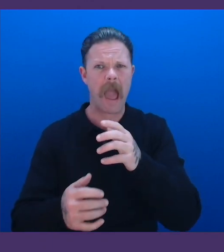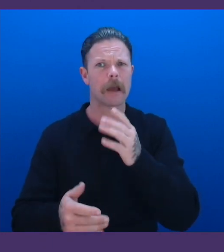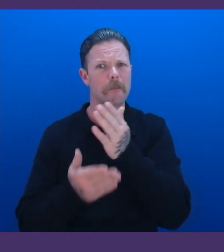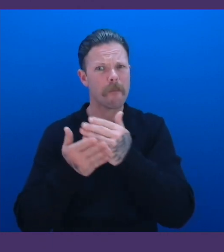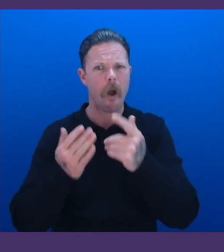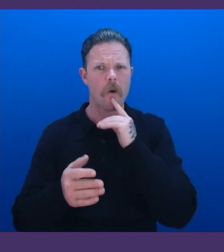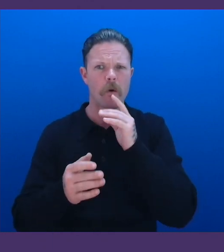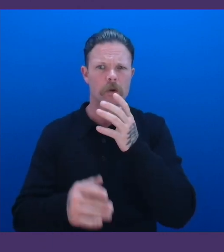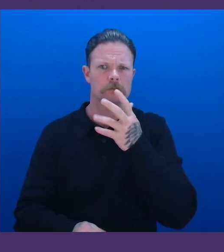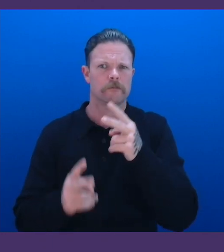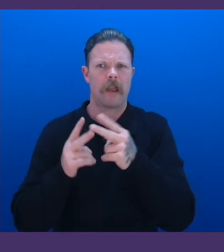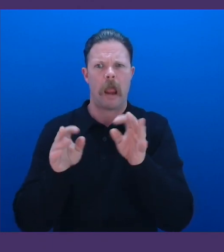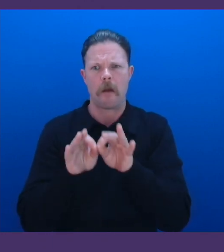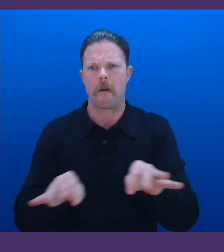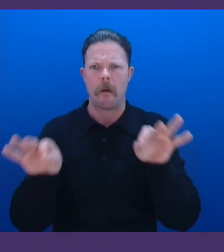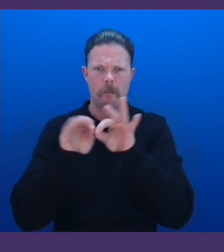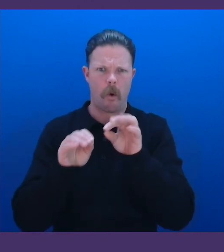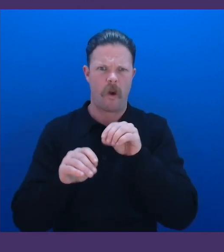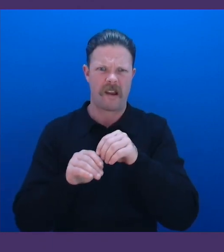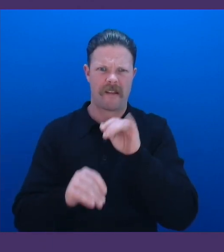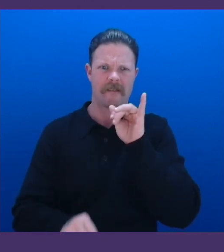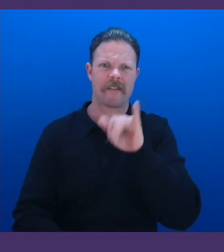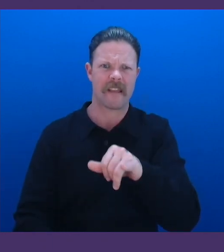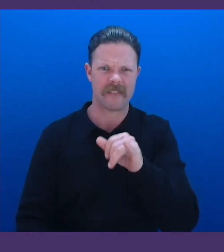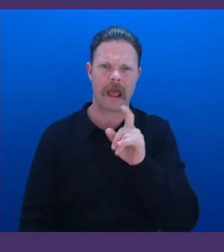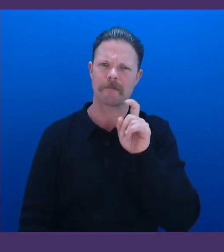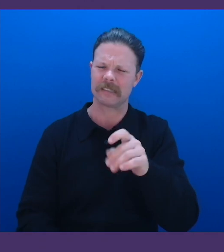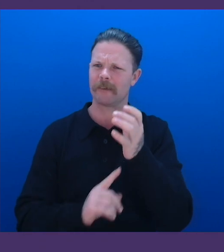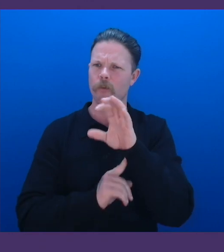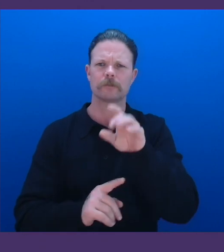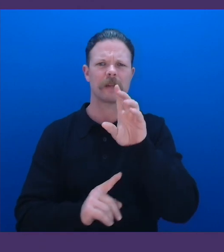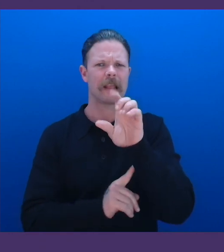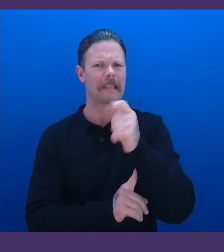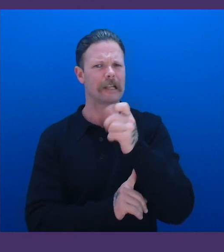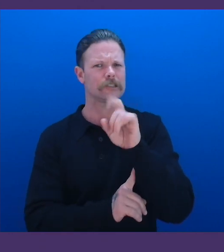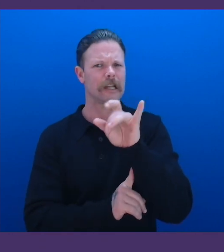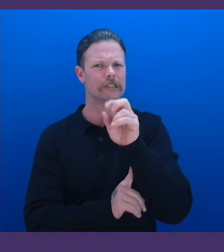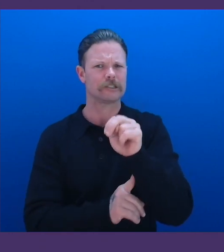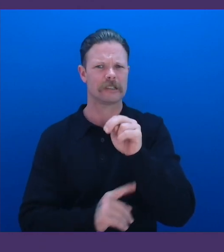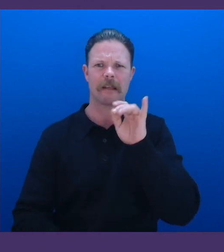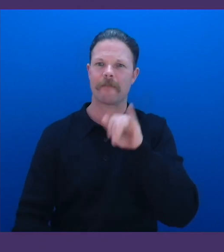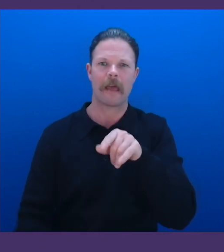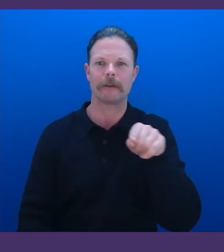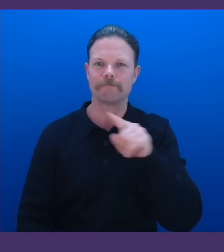in all parts of Europe because the end users actually they have no idea what their rights are.